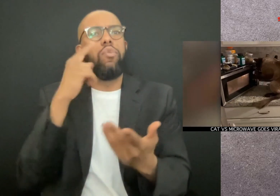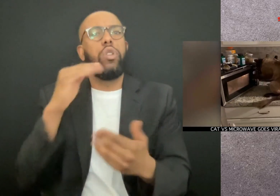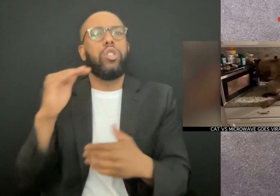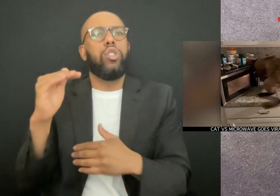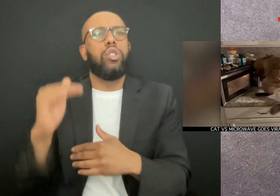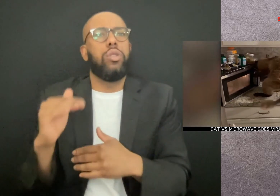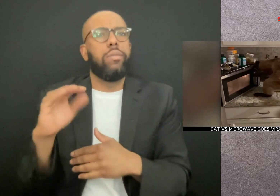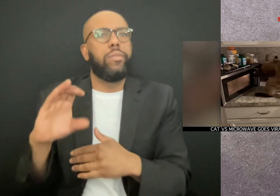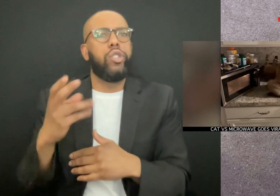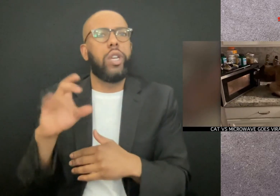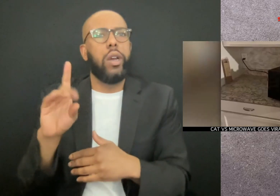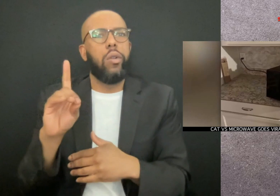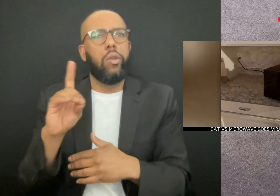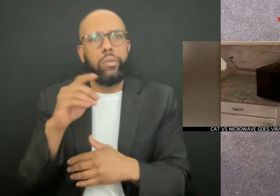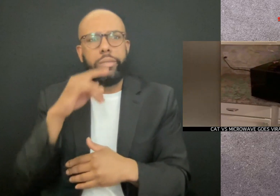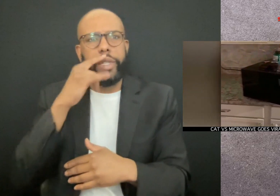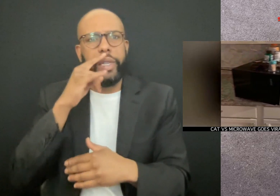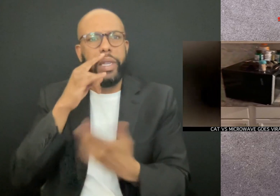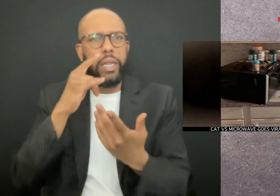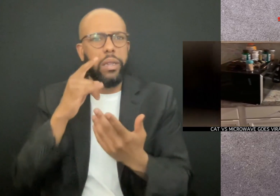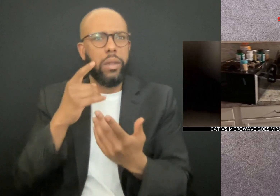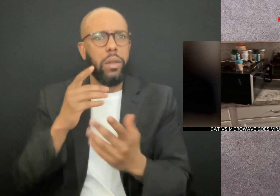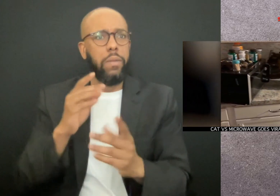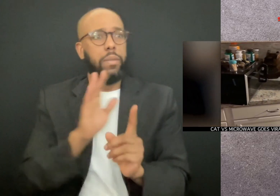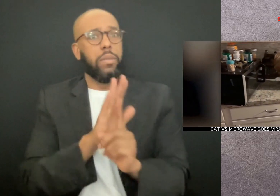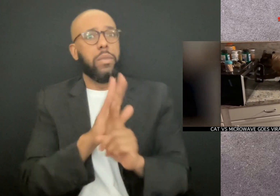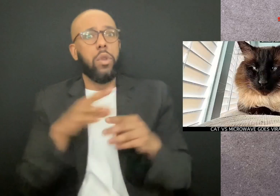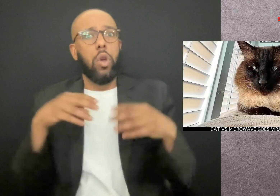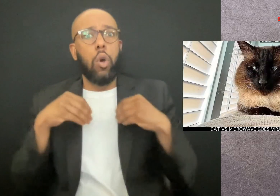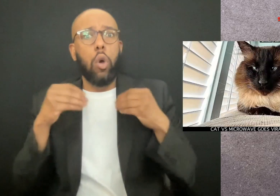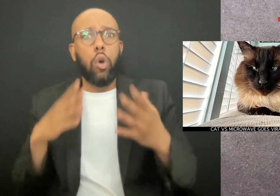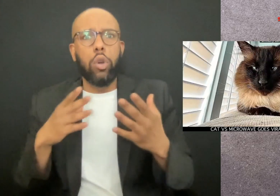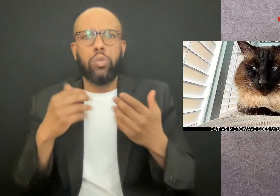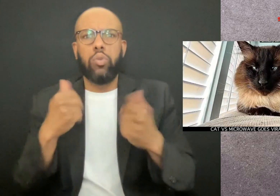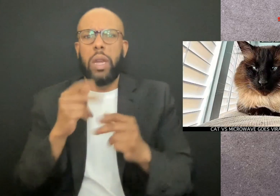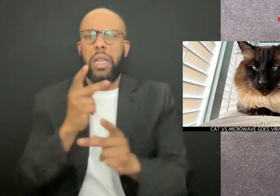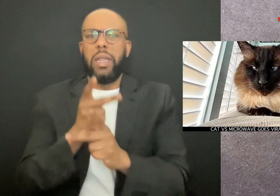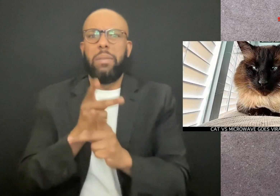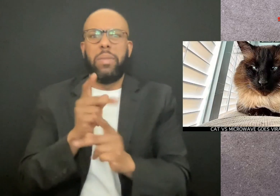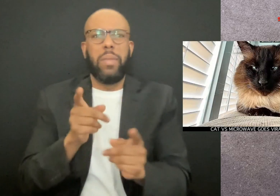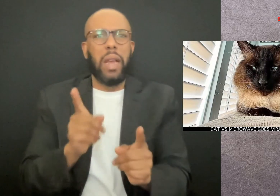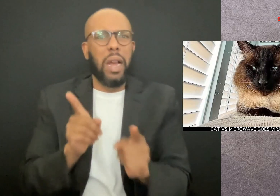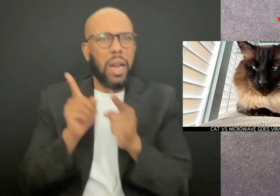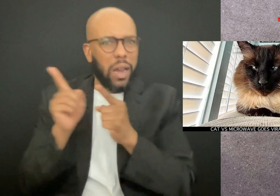gotten into it if it weren't for the child locks his owners put on it to keep them out